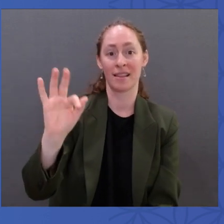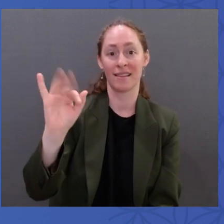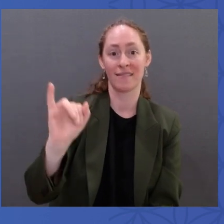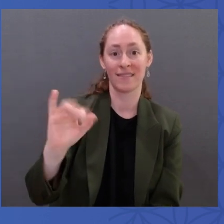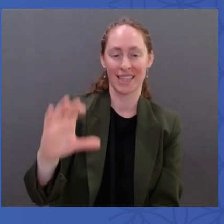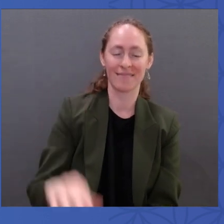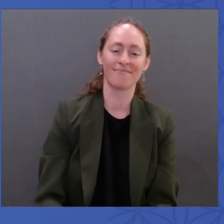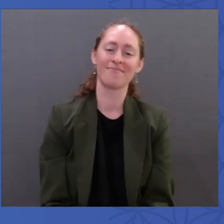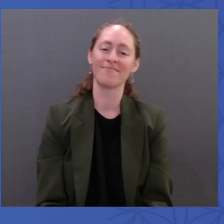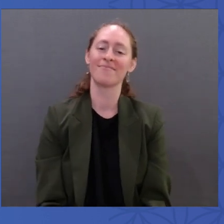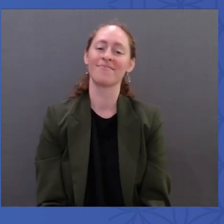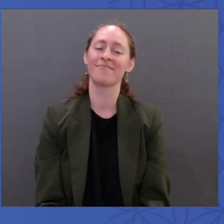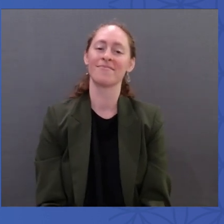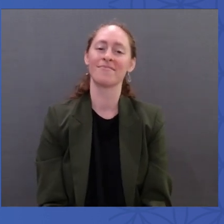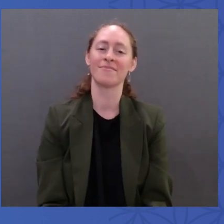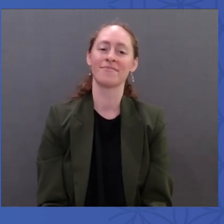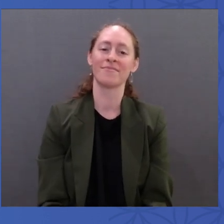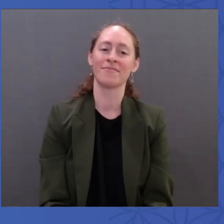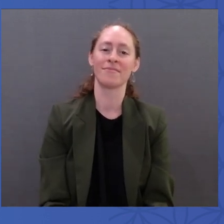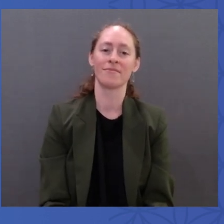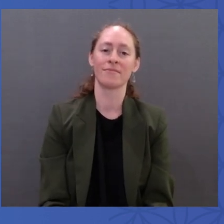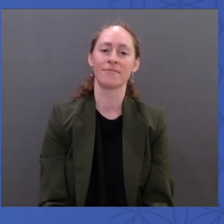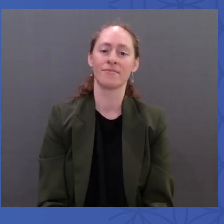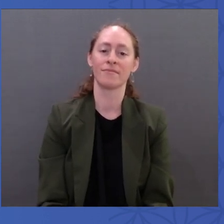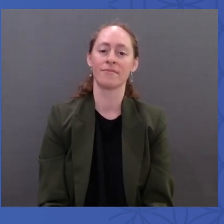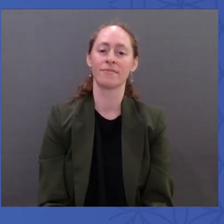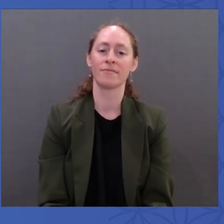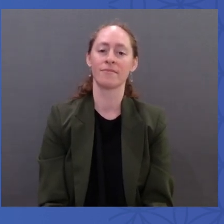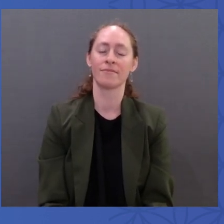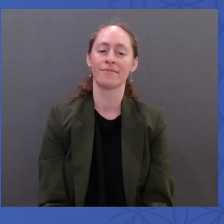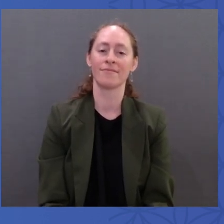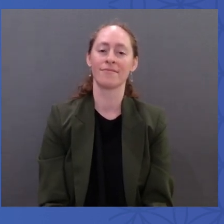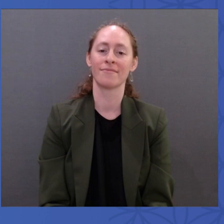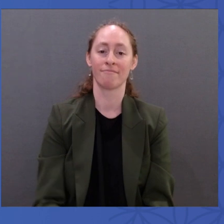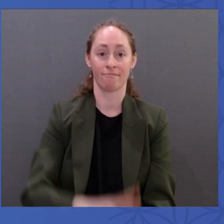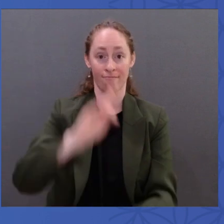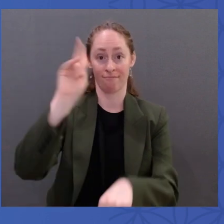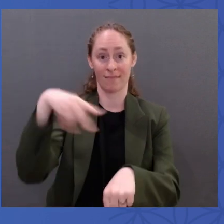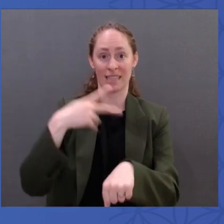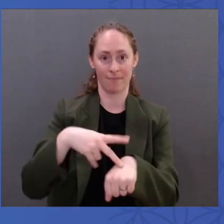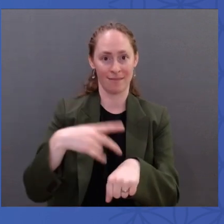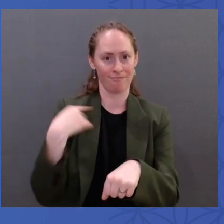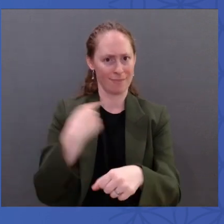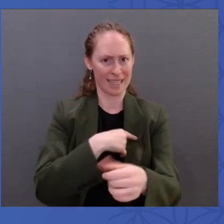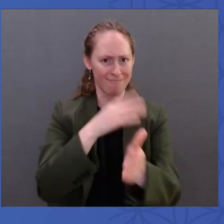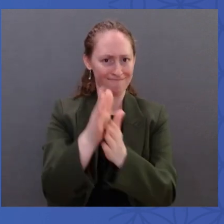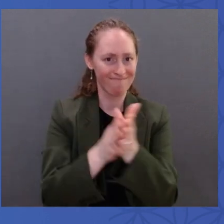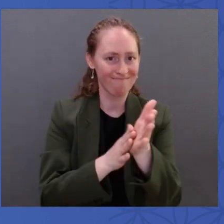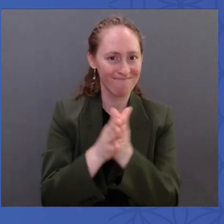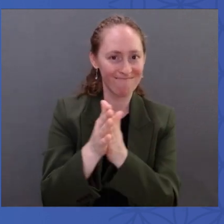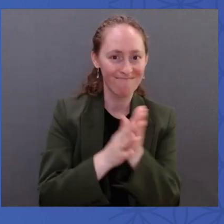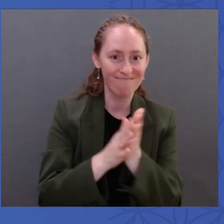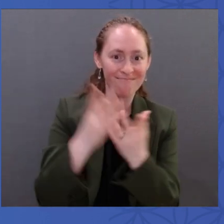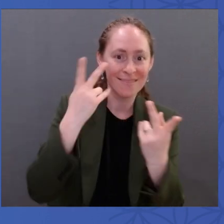The Philippines looks forward to seeing greater participation from other countries, particularly in the ASEAN region.